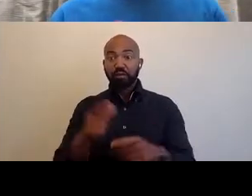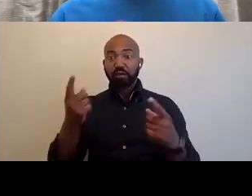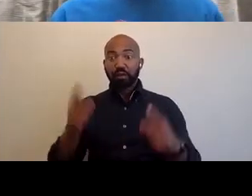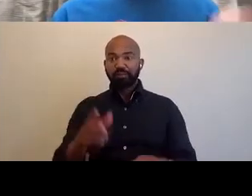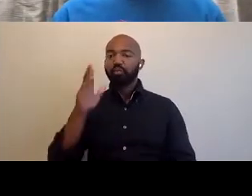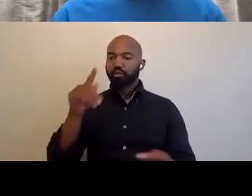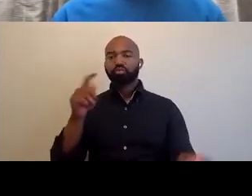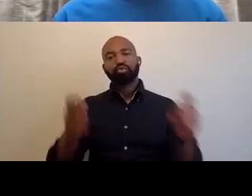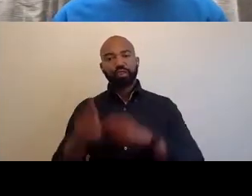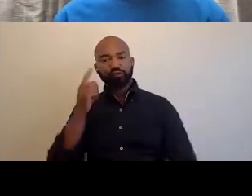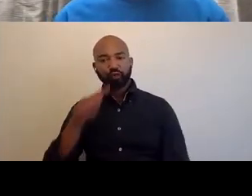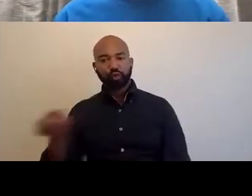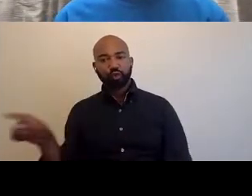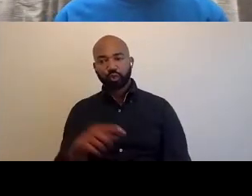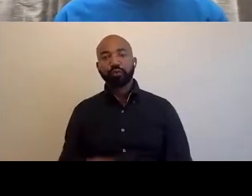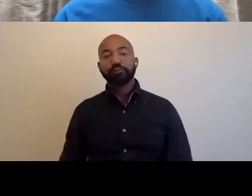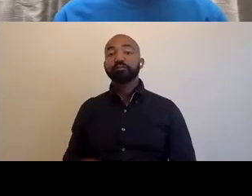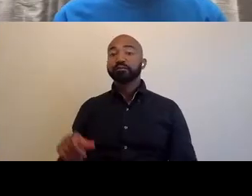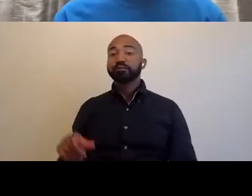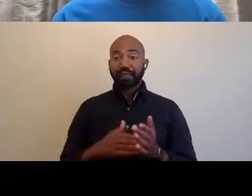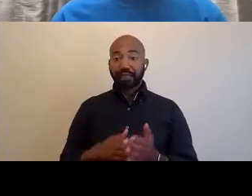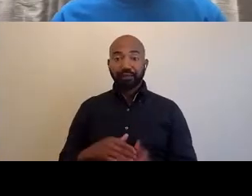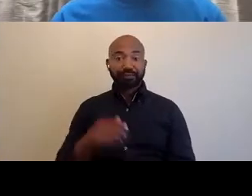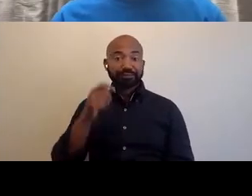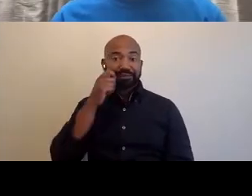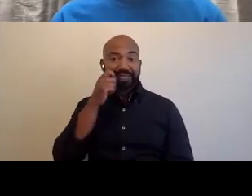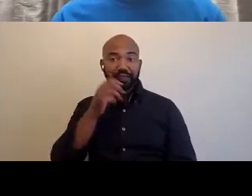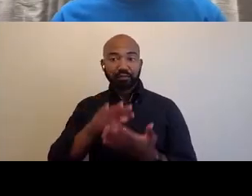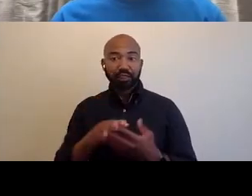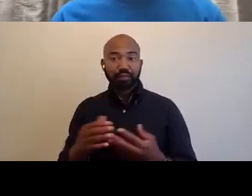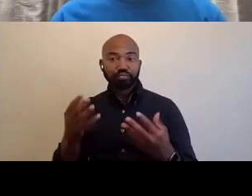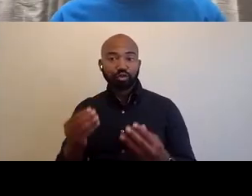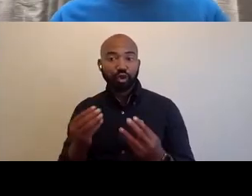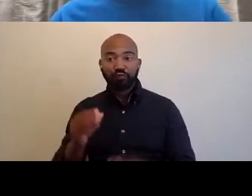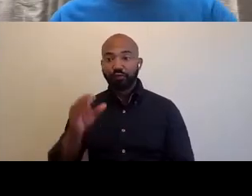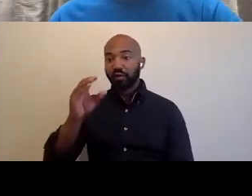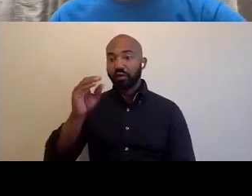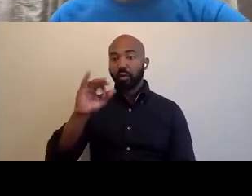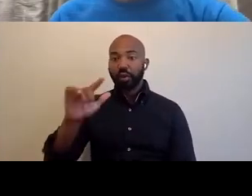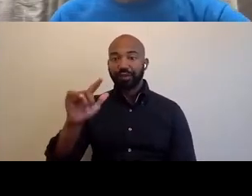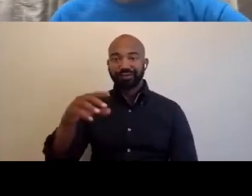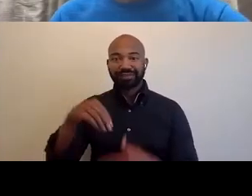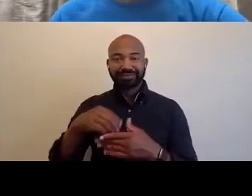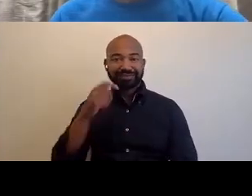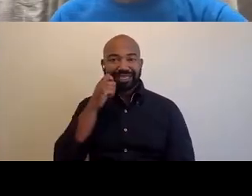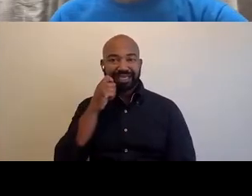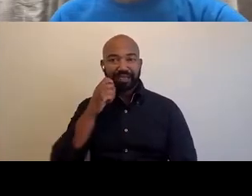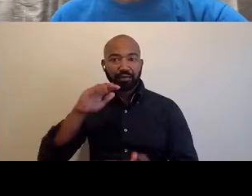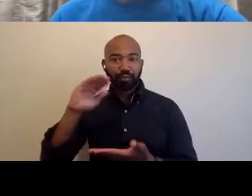I had mentioned this earlier, the softening of skin and definitely decreased oiliness is something that we see. So less acne in general.